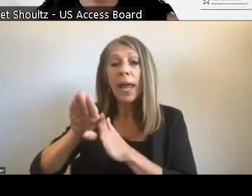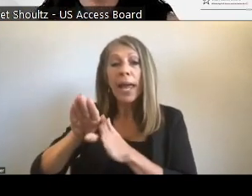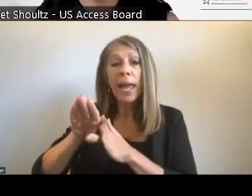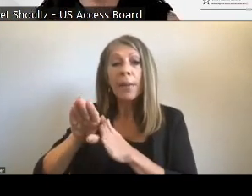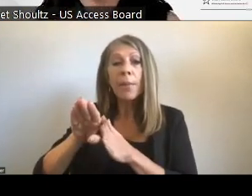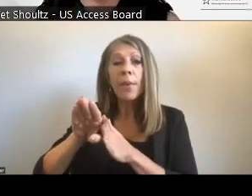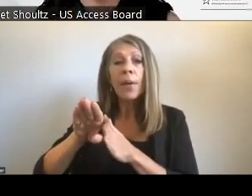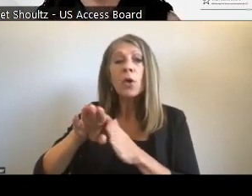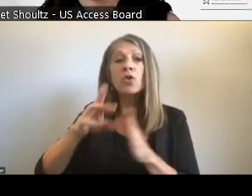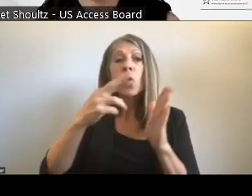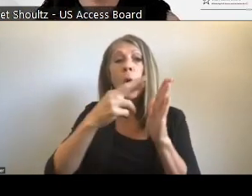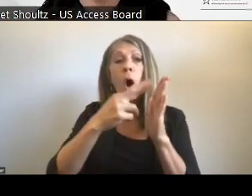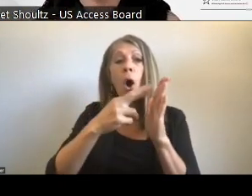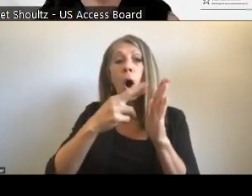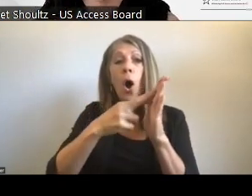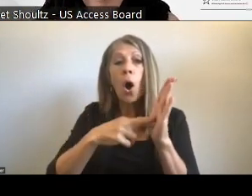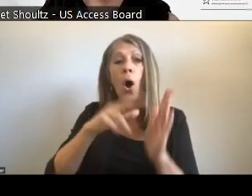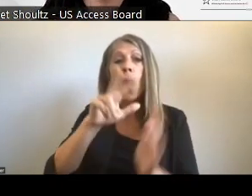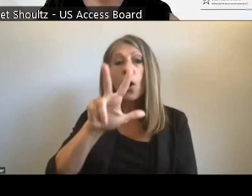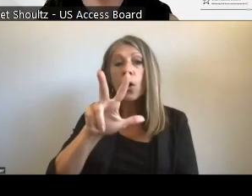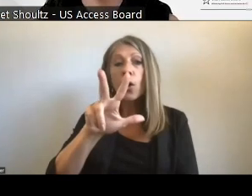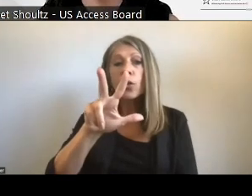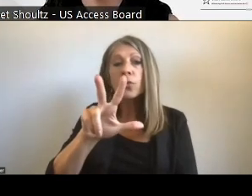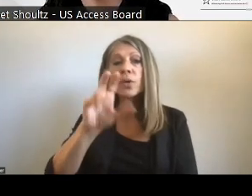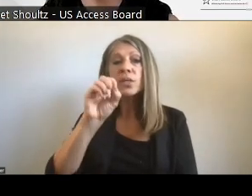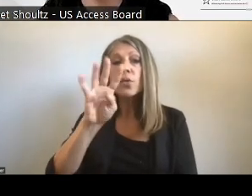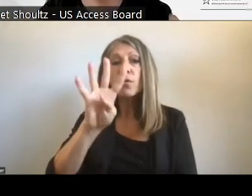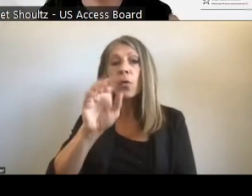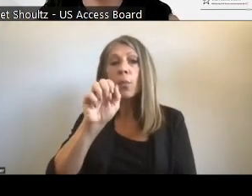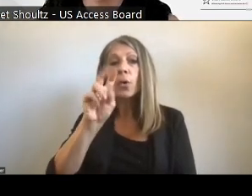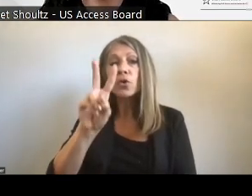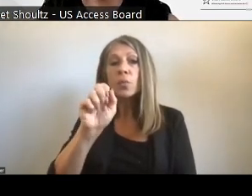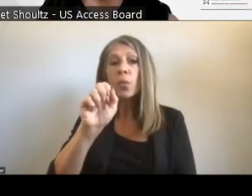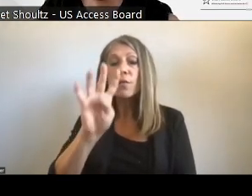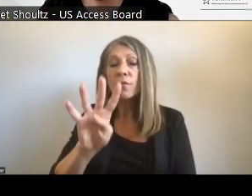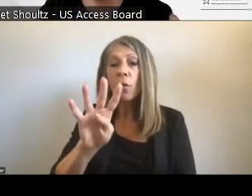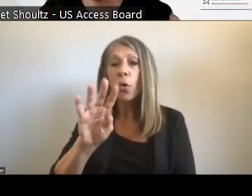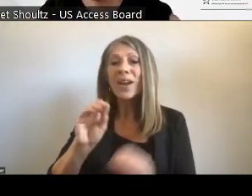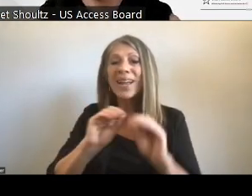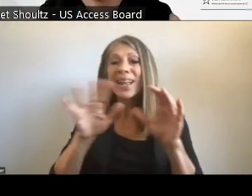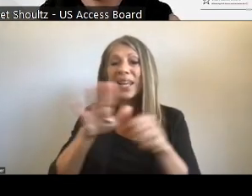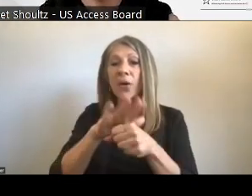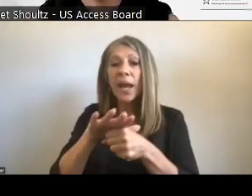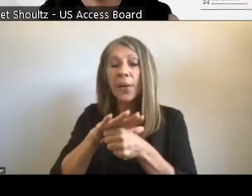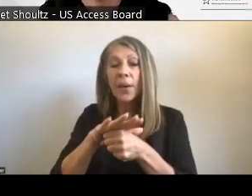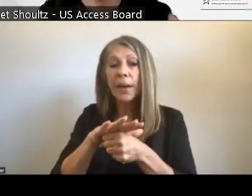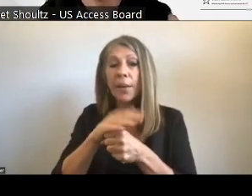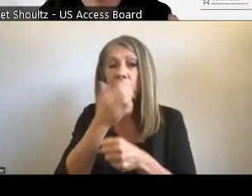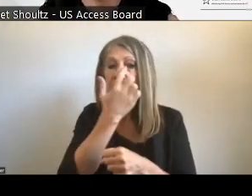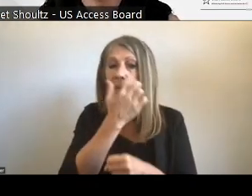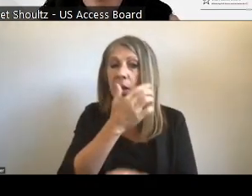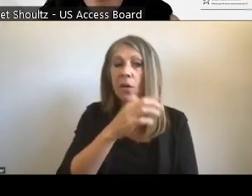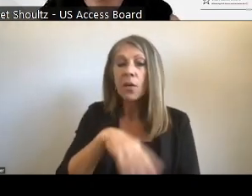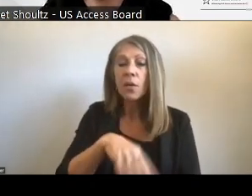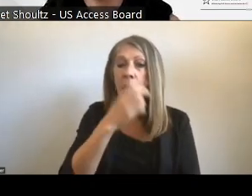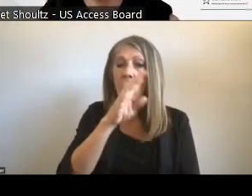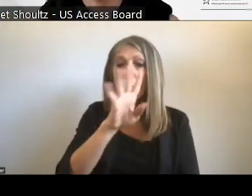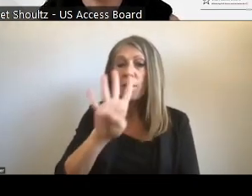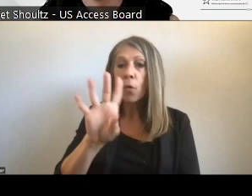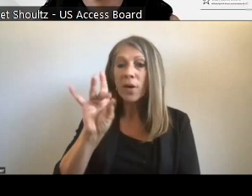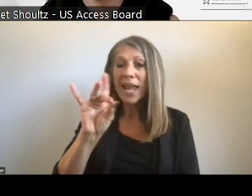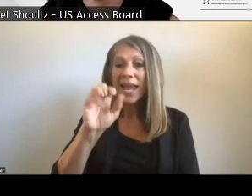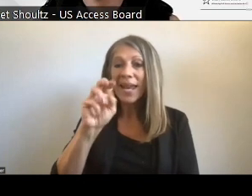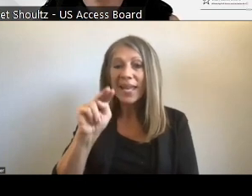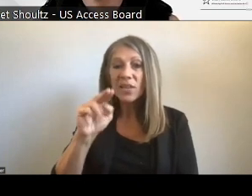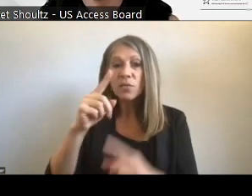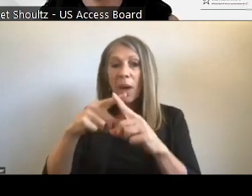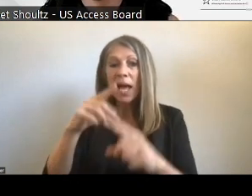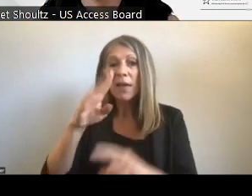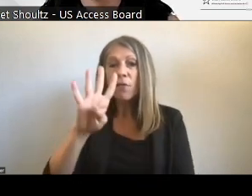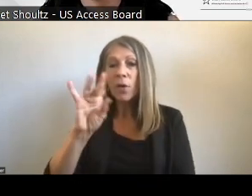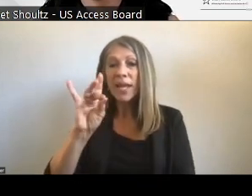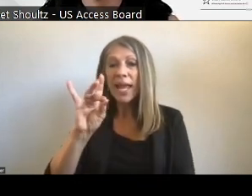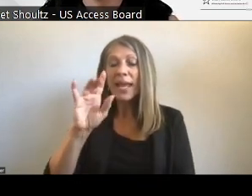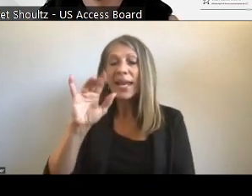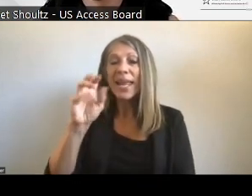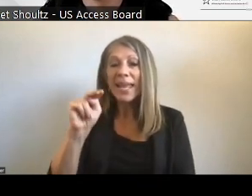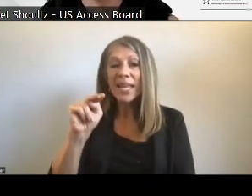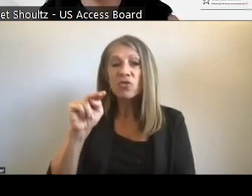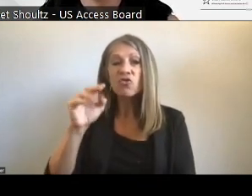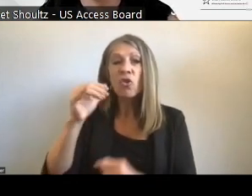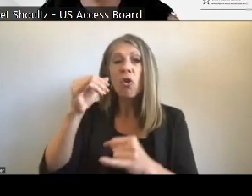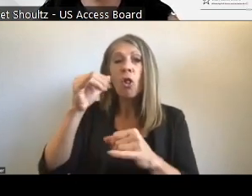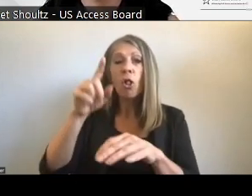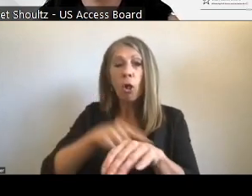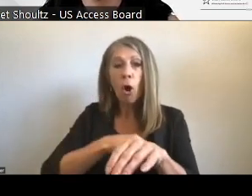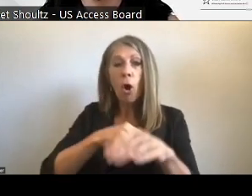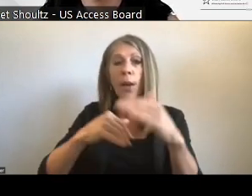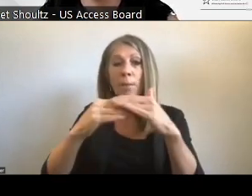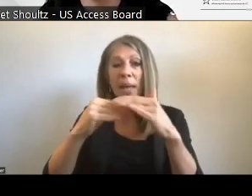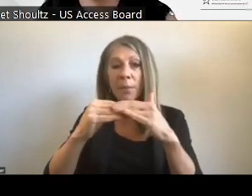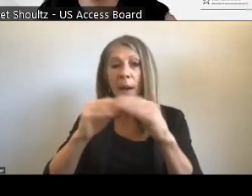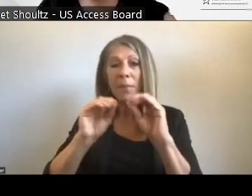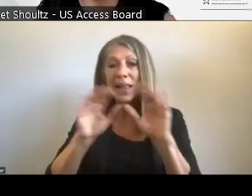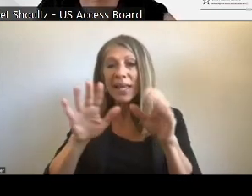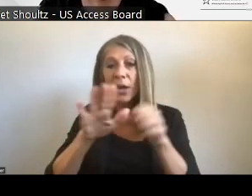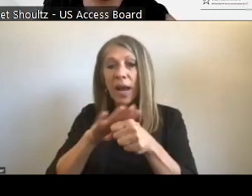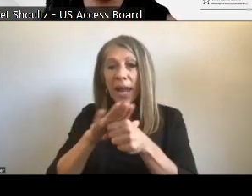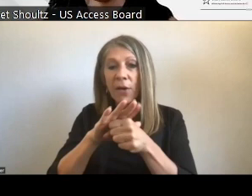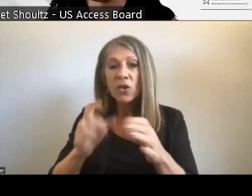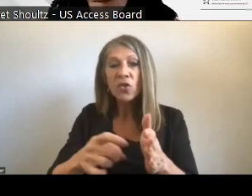R304.2.4 Clear Area, a 48 inch by 48 inch long minimum clear area is required beyond the bottom